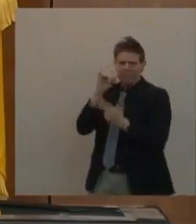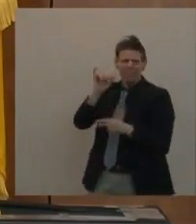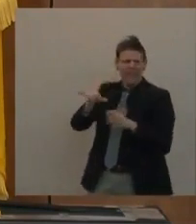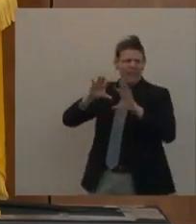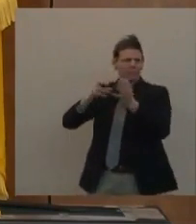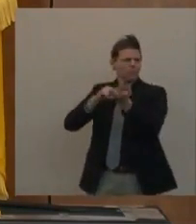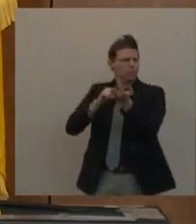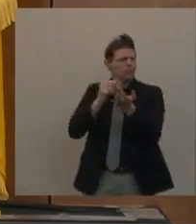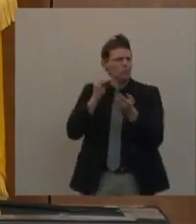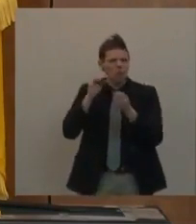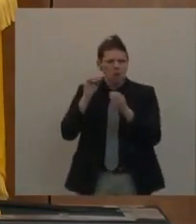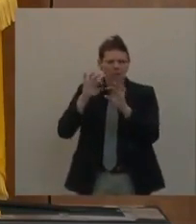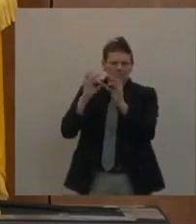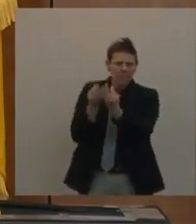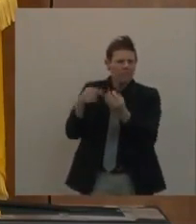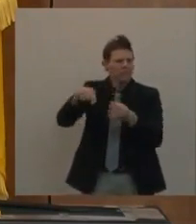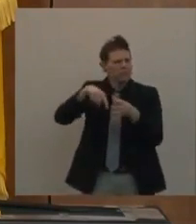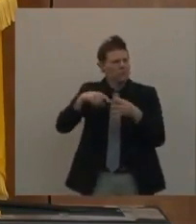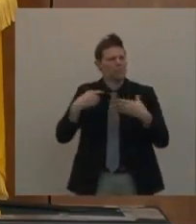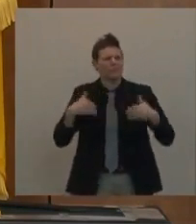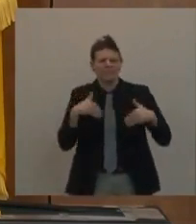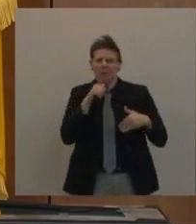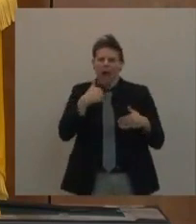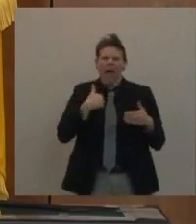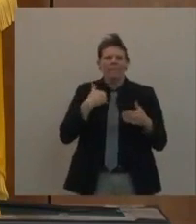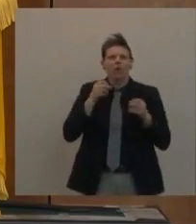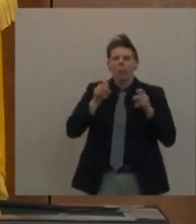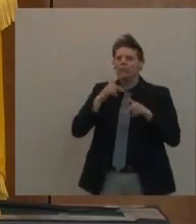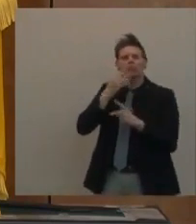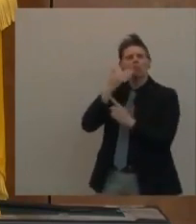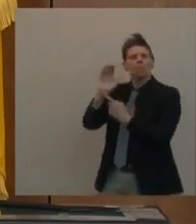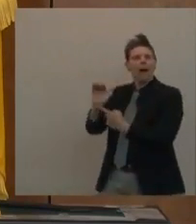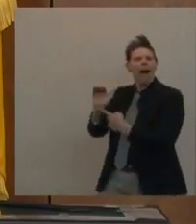IT IS THE MOST PAINFUL THING FOR ME TO TALK ABOUT.